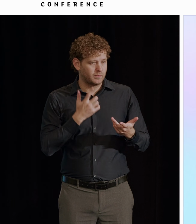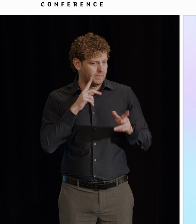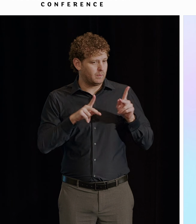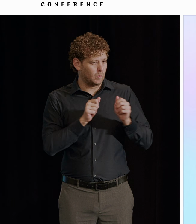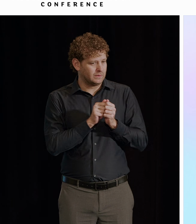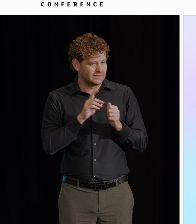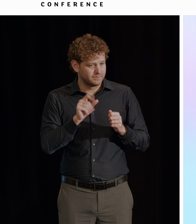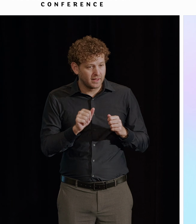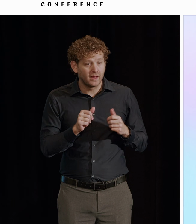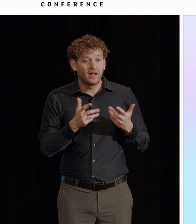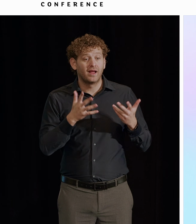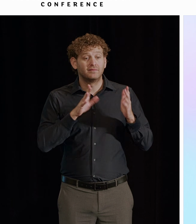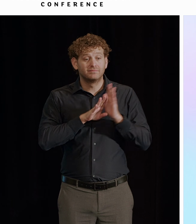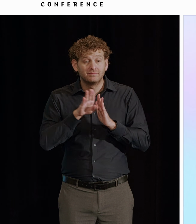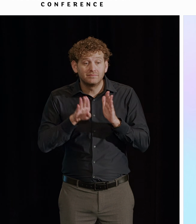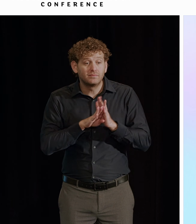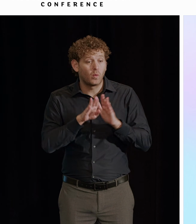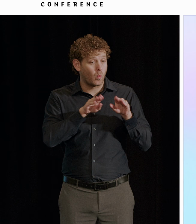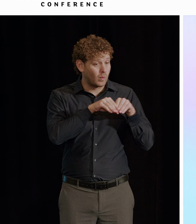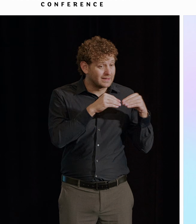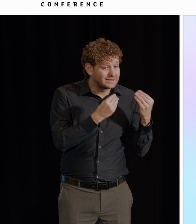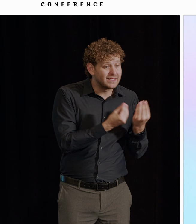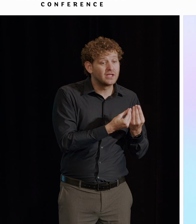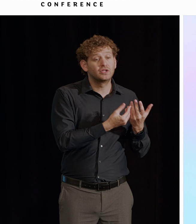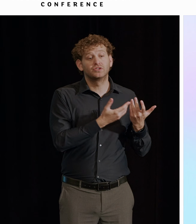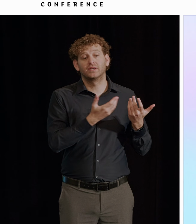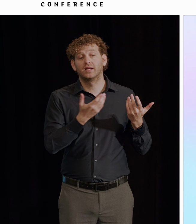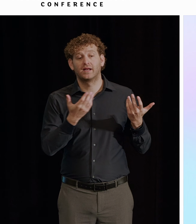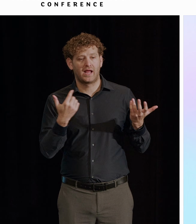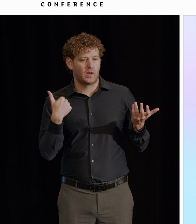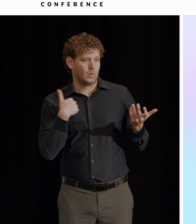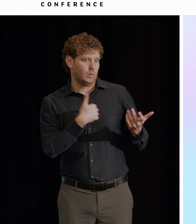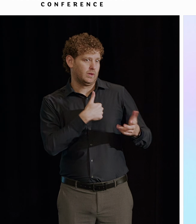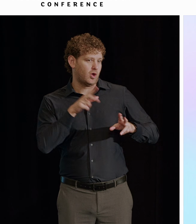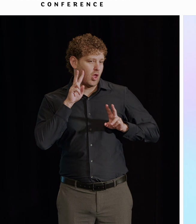the device access toolkit. Or have any other questions, please find us at the session or